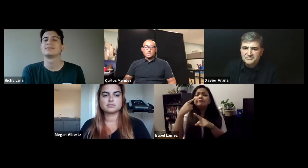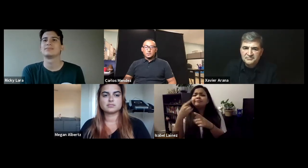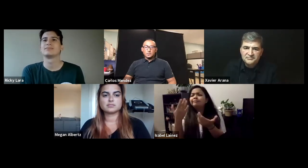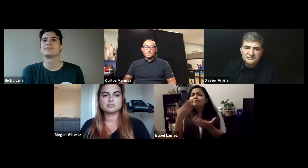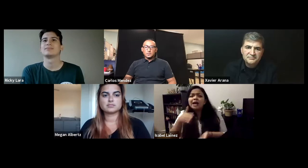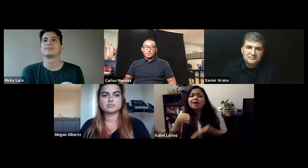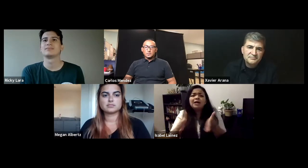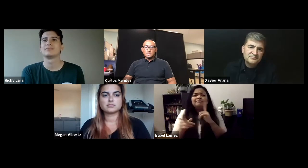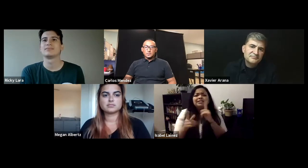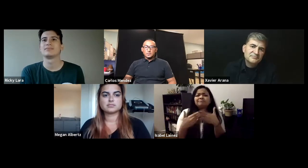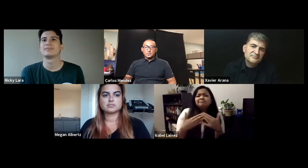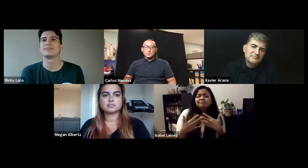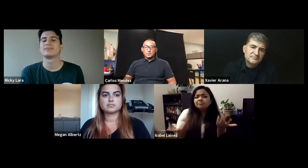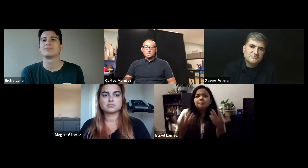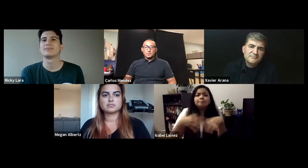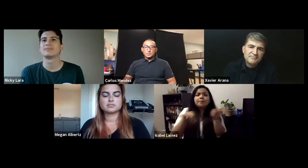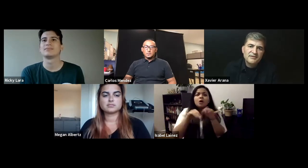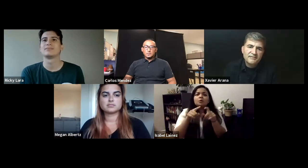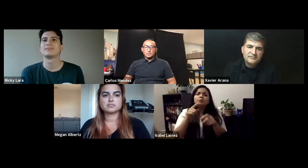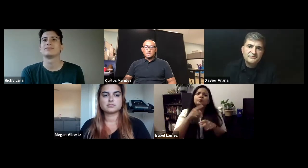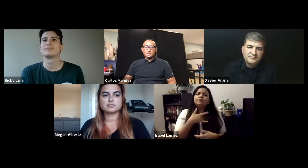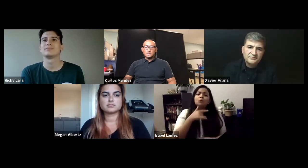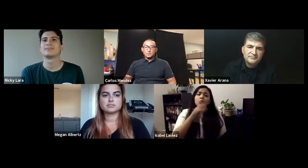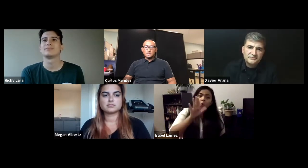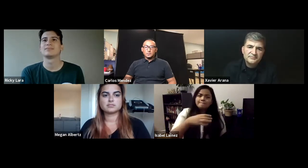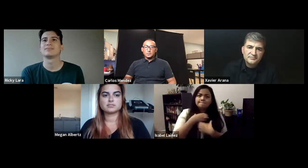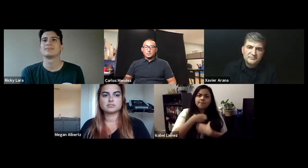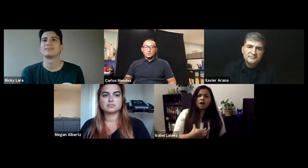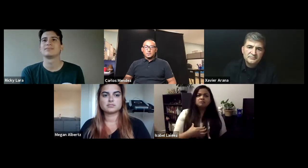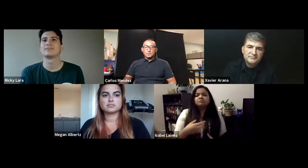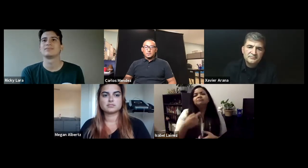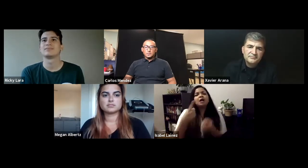maybe they're doing something wrong or bad. I mean, education is great.